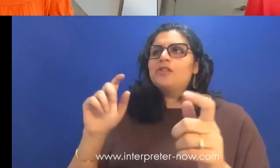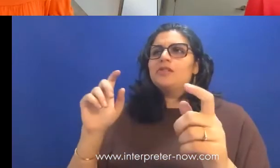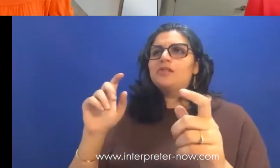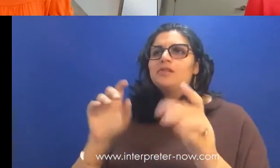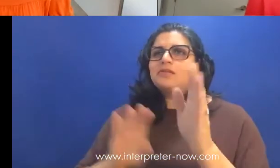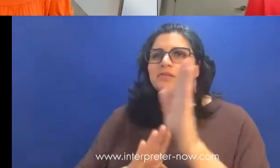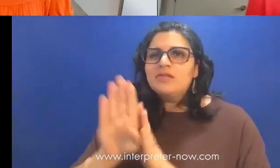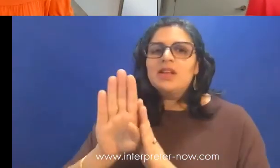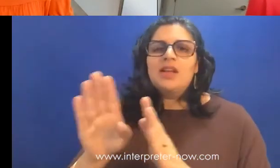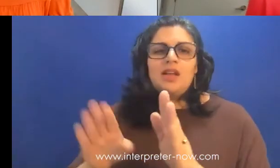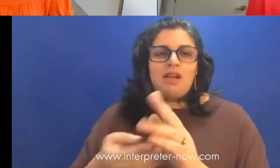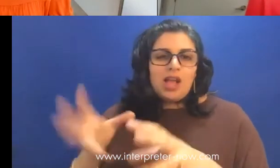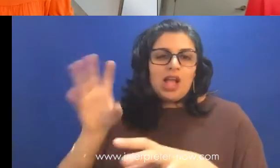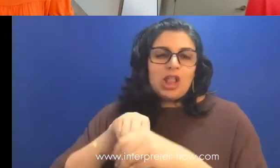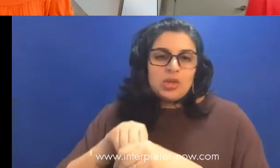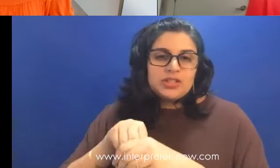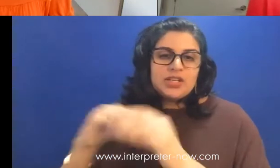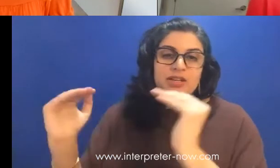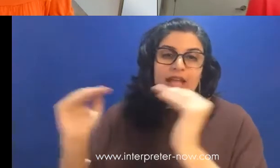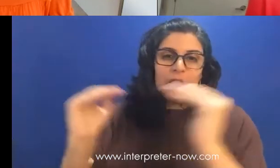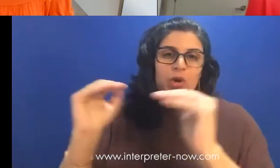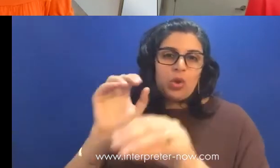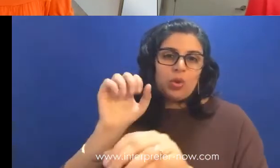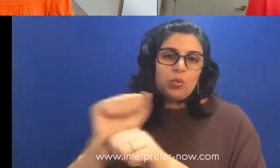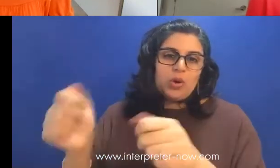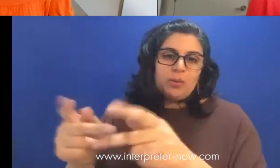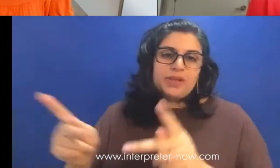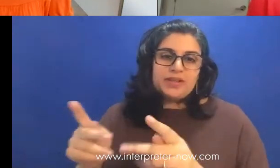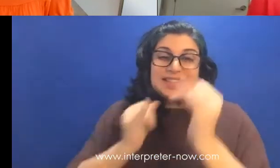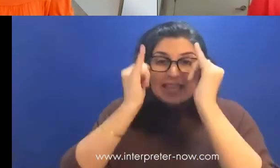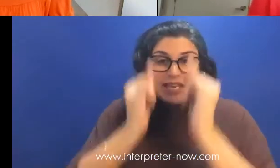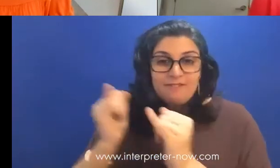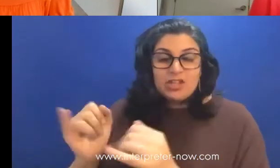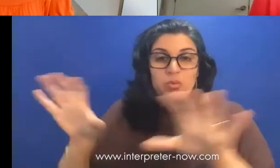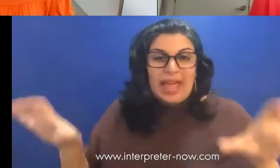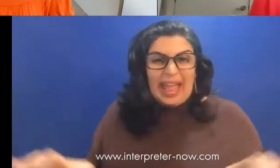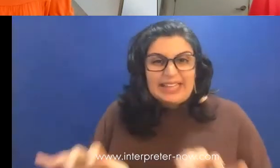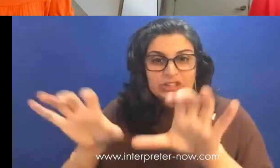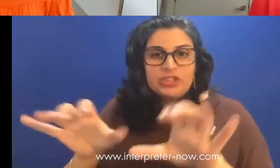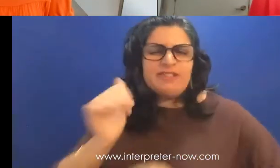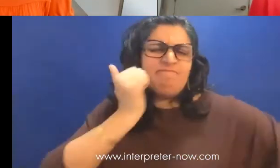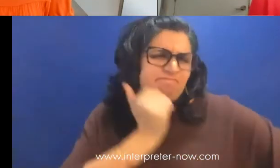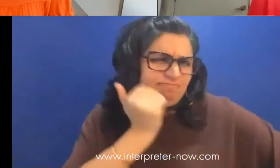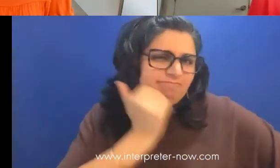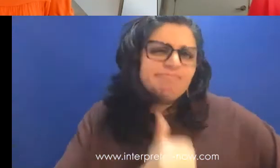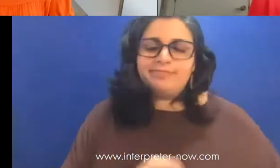environment. It talks about both individual actions that we can take on a day-to-day basis to be more